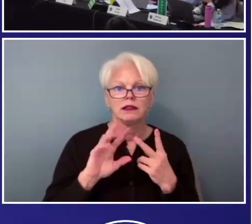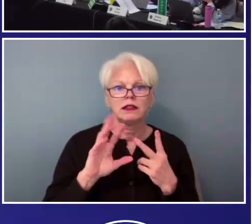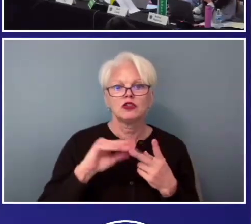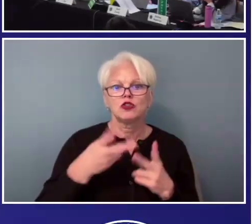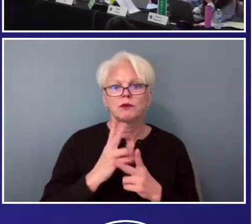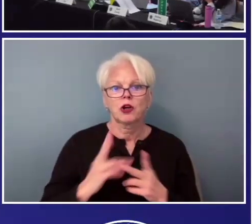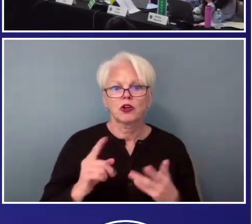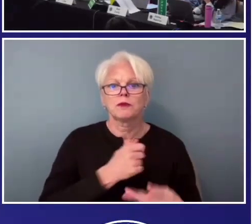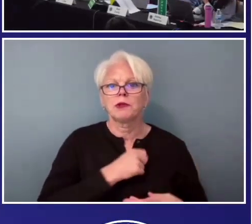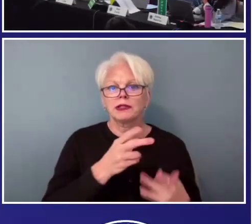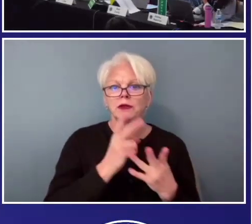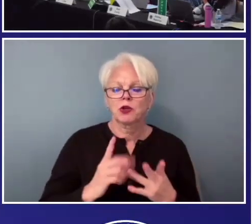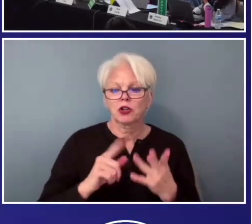military borrowers, state agencies,